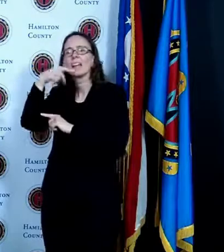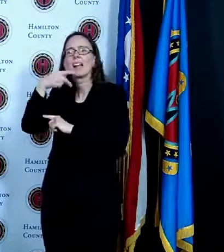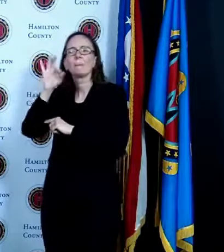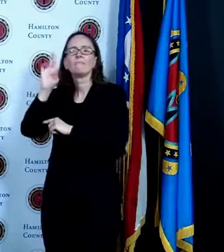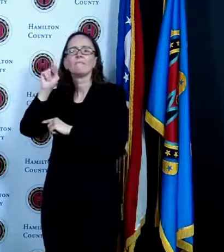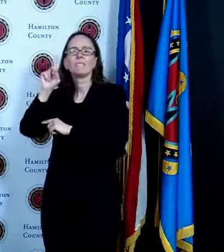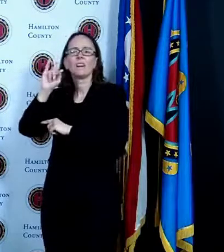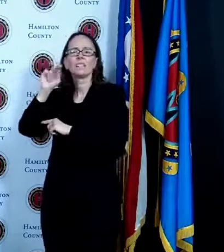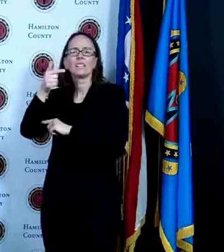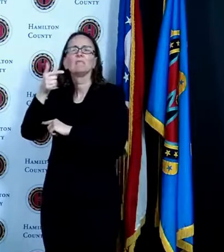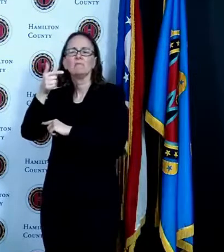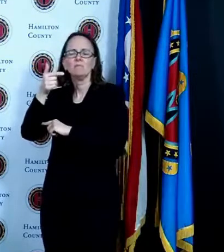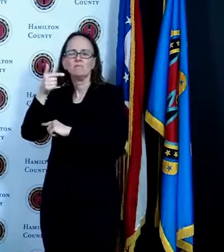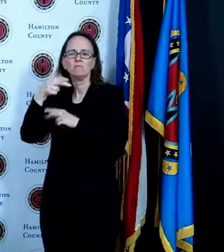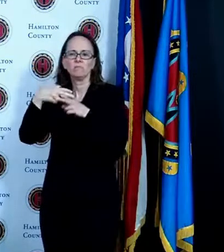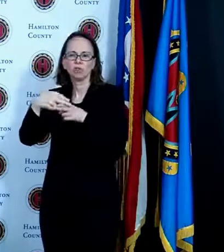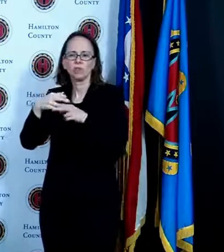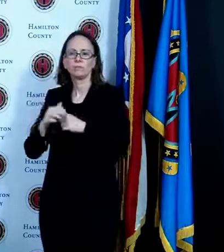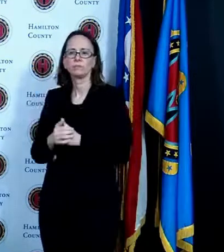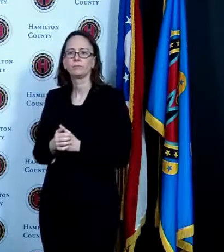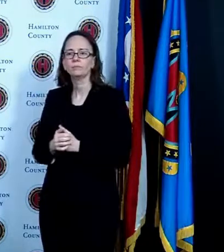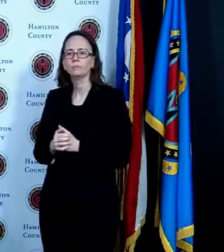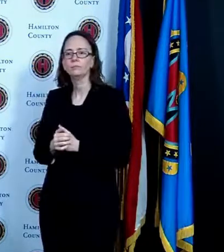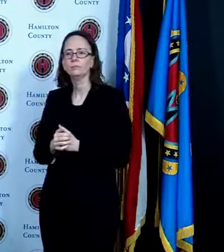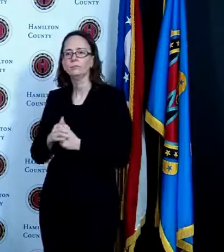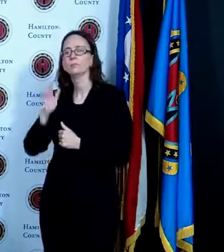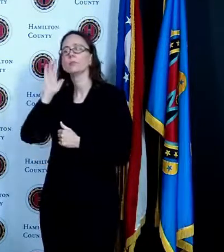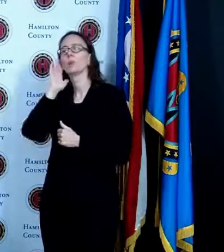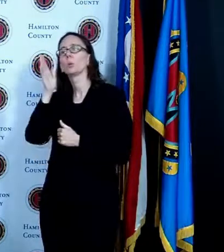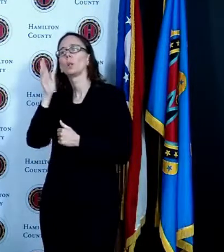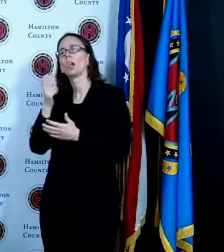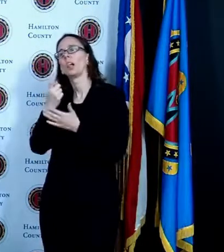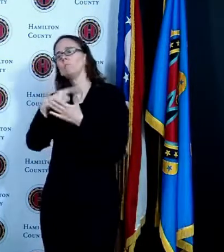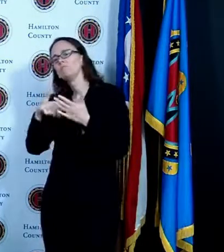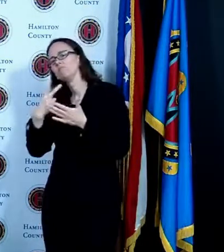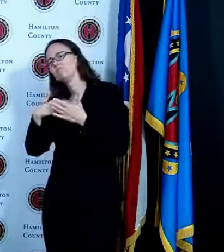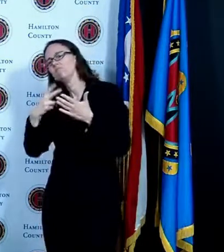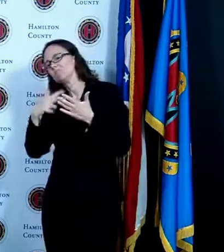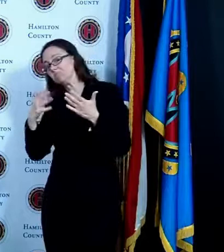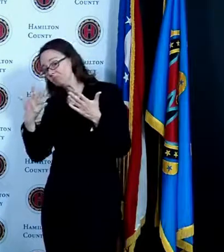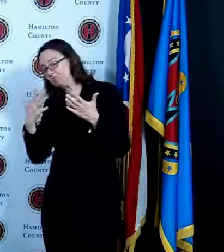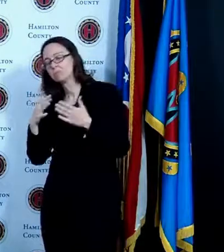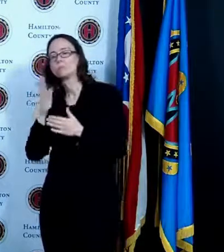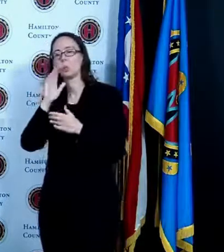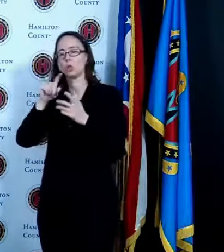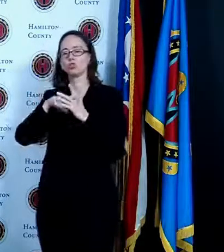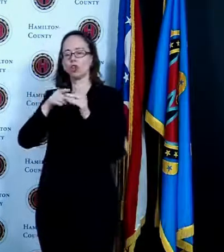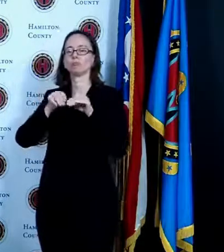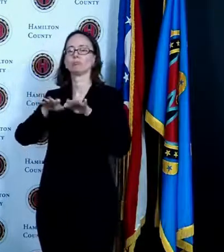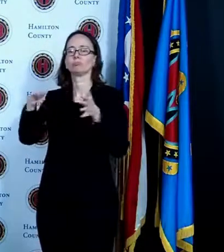jurisdictions within the next couple of weeks yes so eligible funds and the